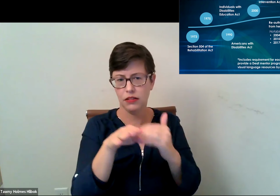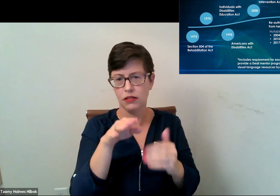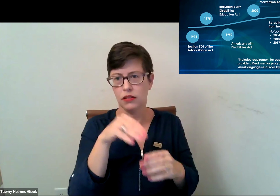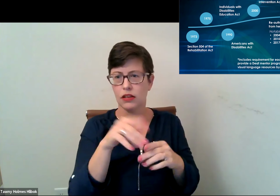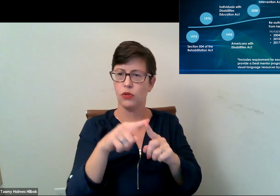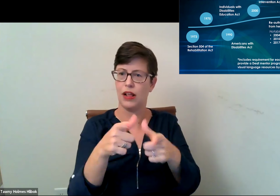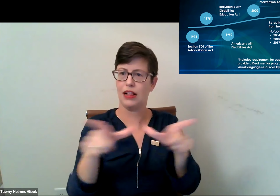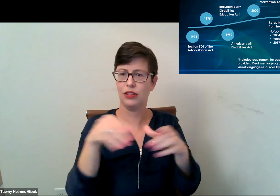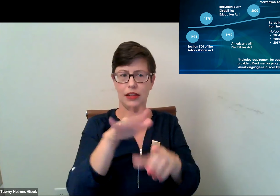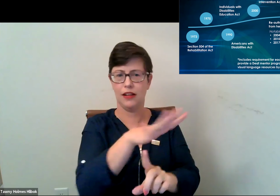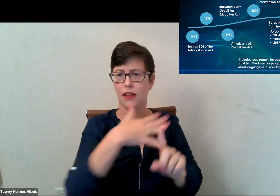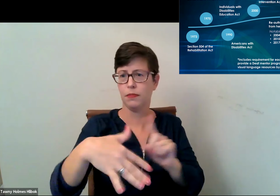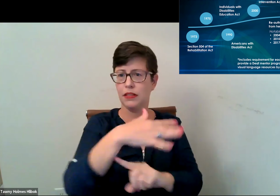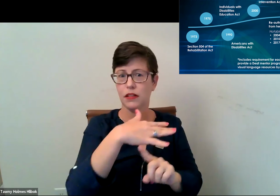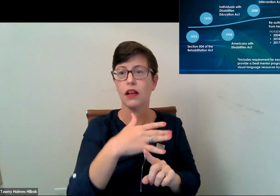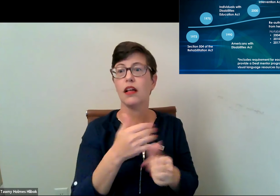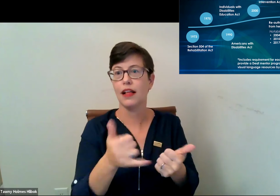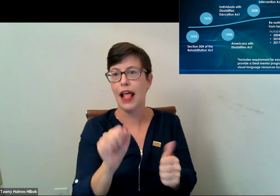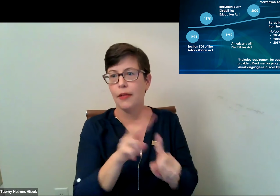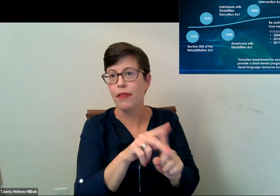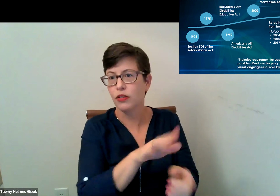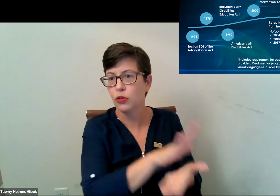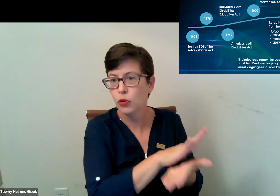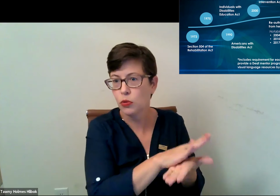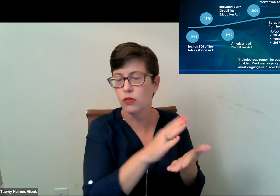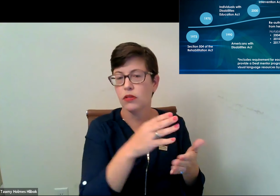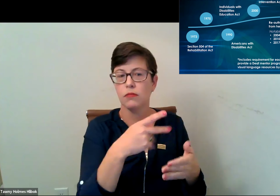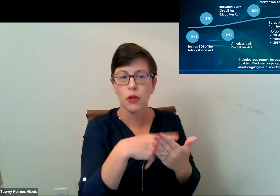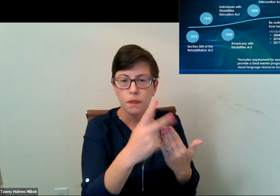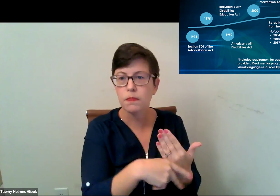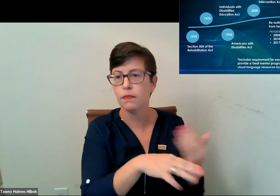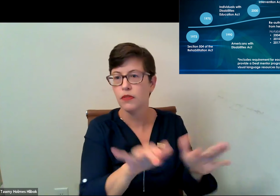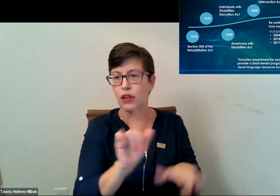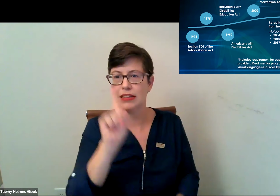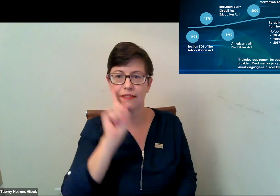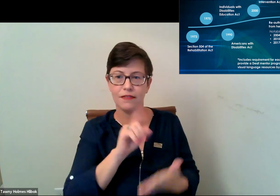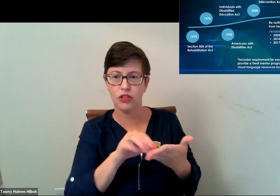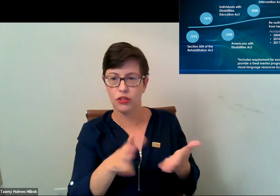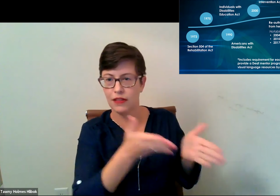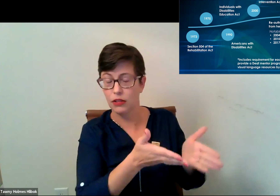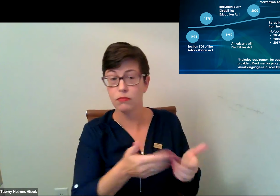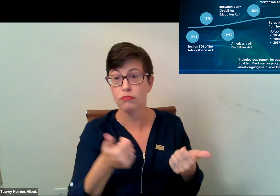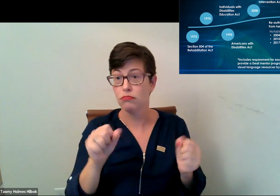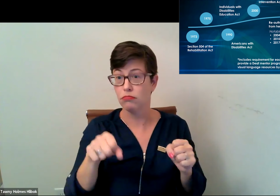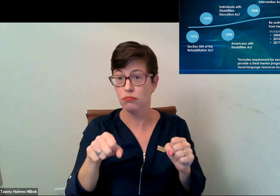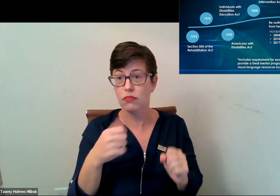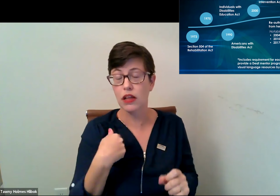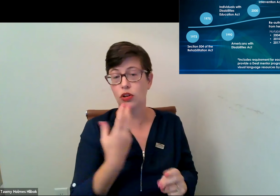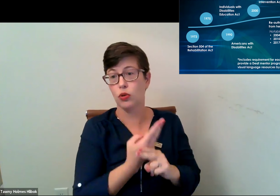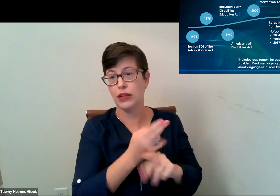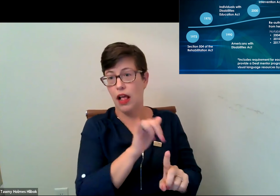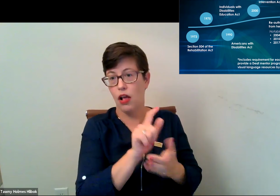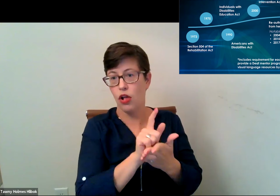so that deaf deaf children could have equal access to education, as their peers and language as well.